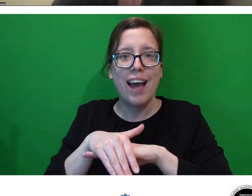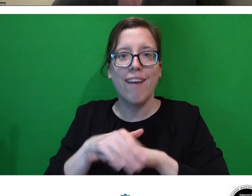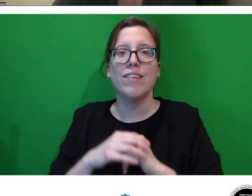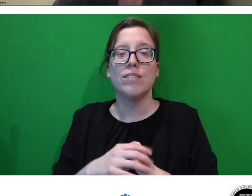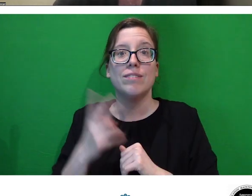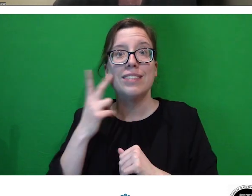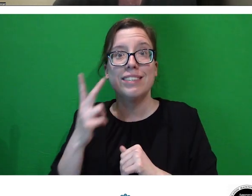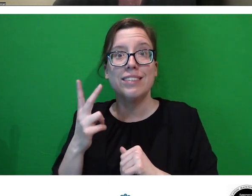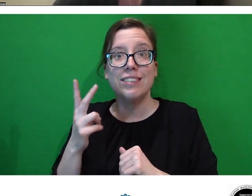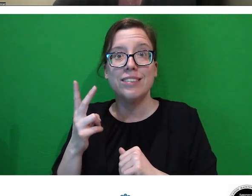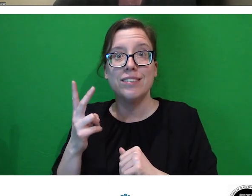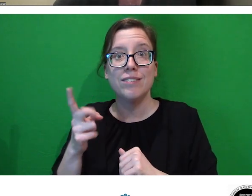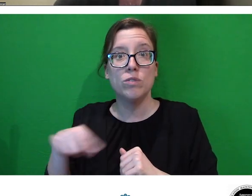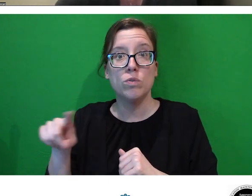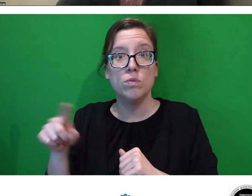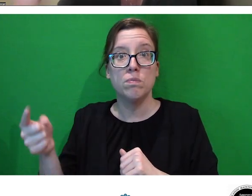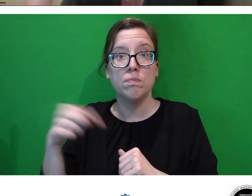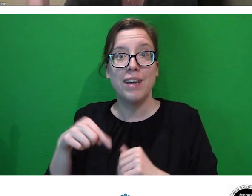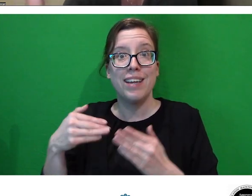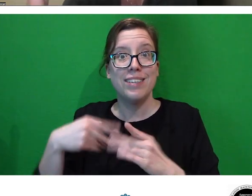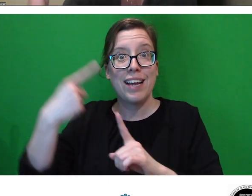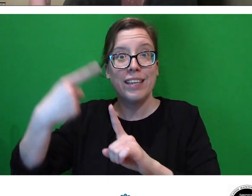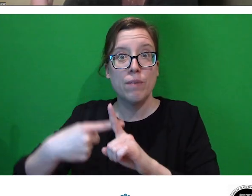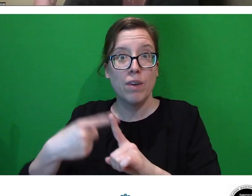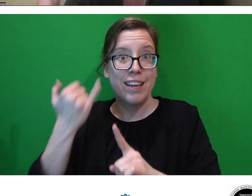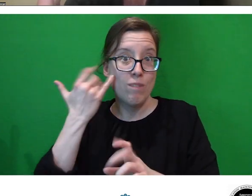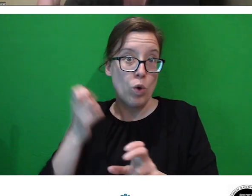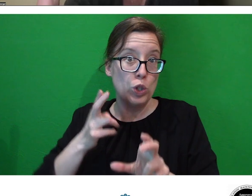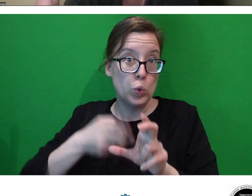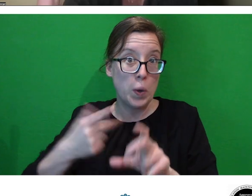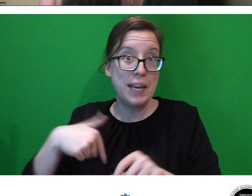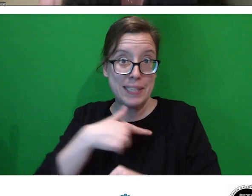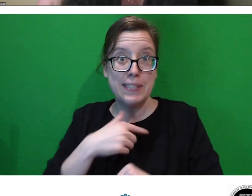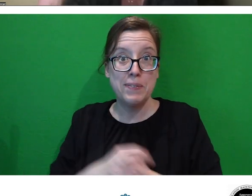So everyone have a safe night. I don't have to tell anyone to drive safe, I don't think.